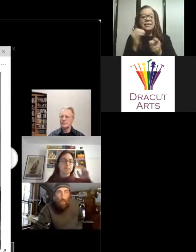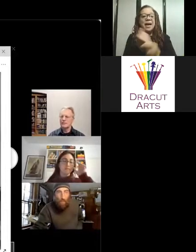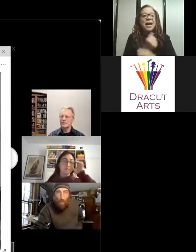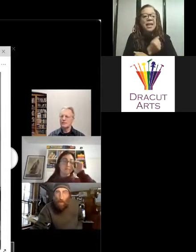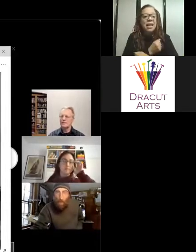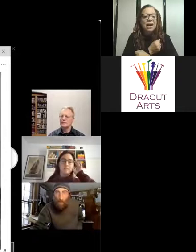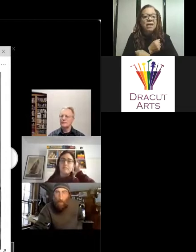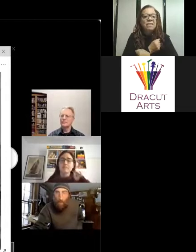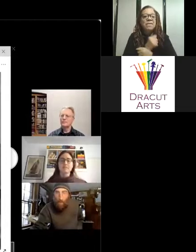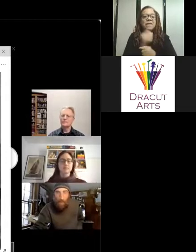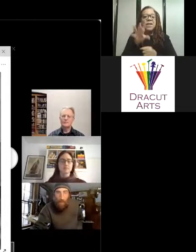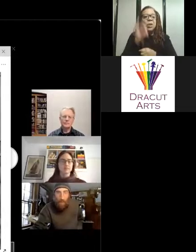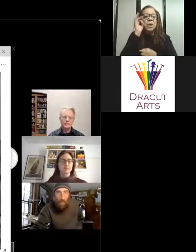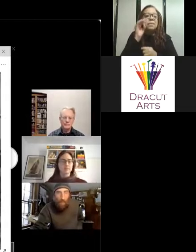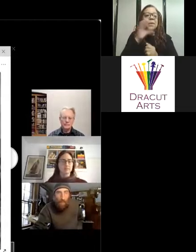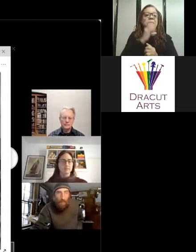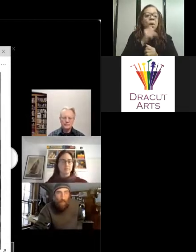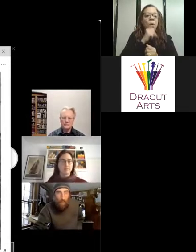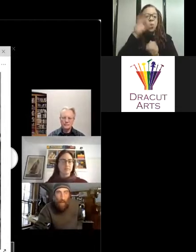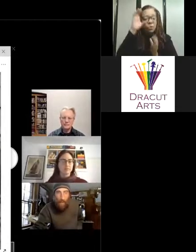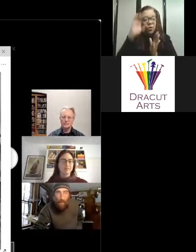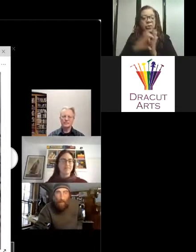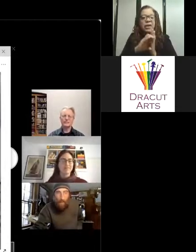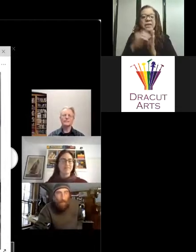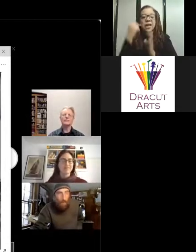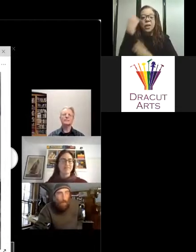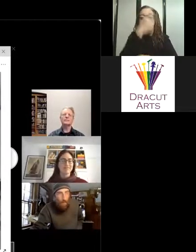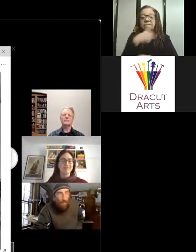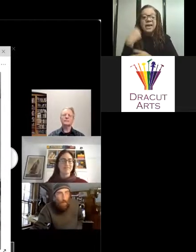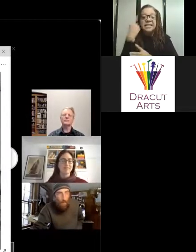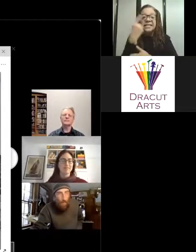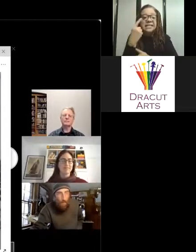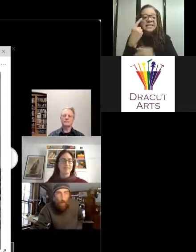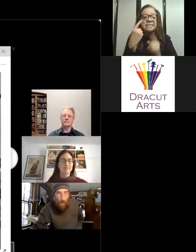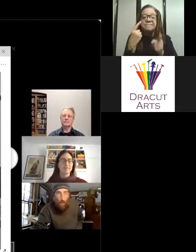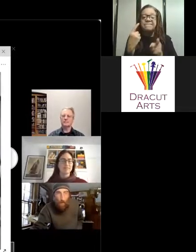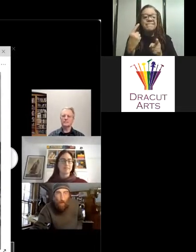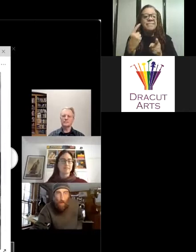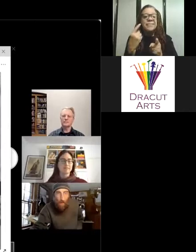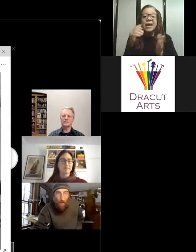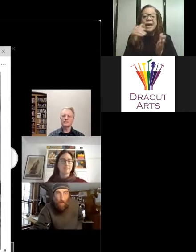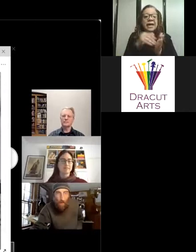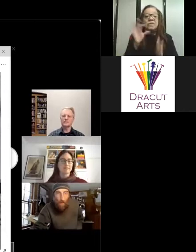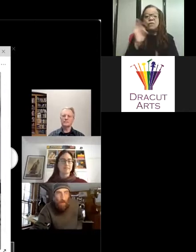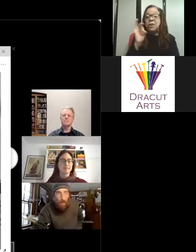old photographs, and looking at the faces. Again, Freeman Colby could be in this picture, we don't know.